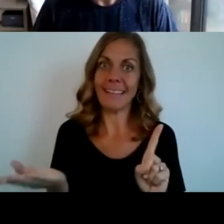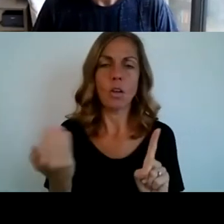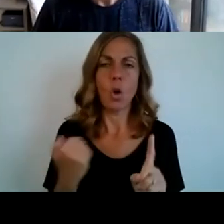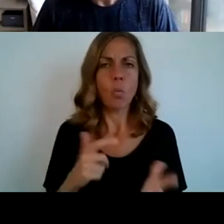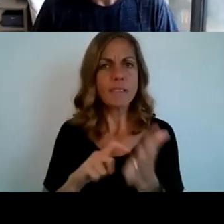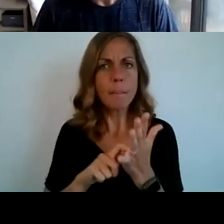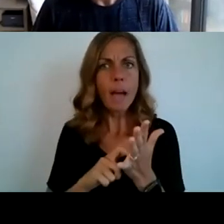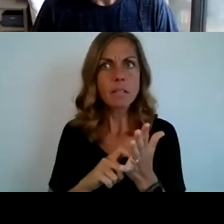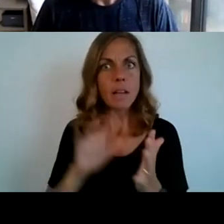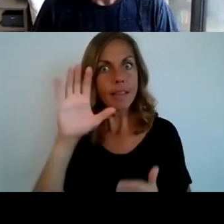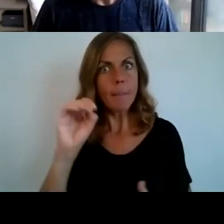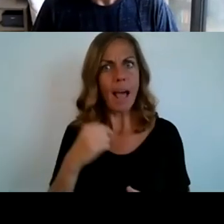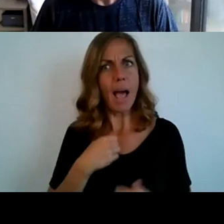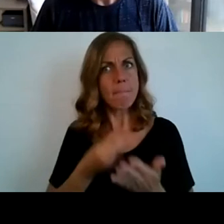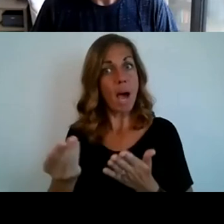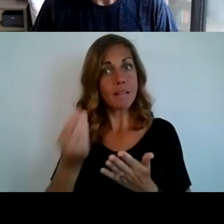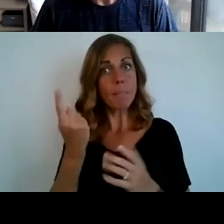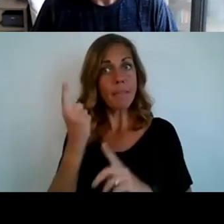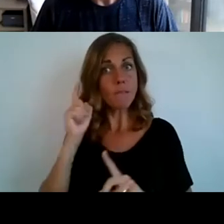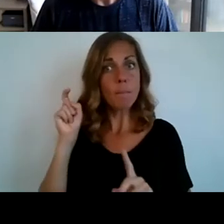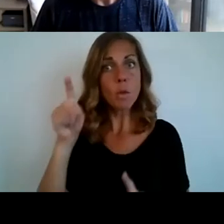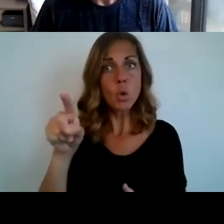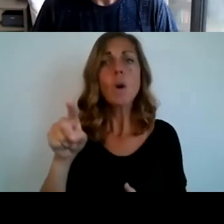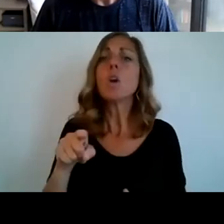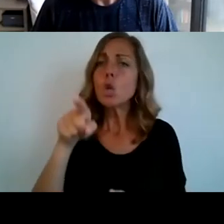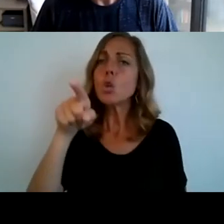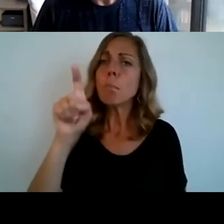that we buy products and services from, you know, look out for the, you know, accessibility